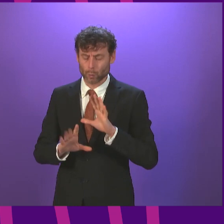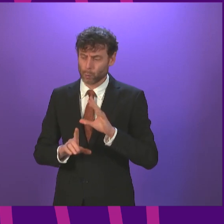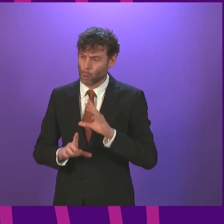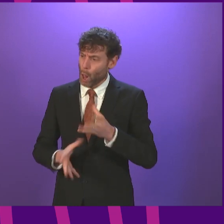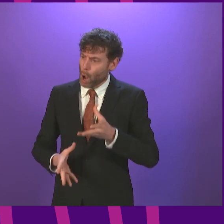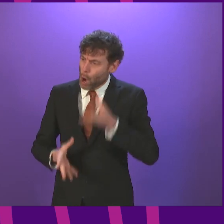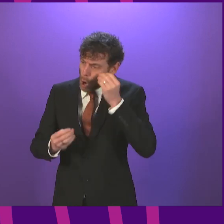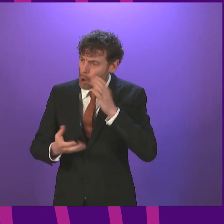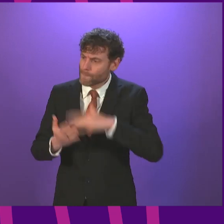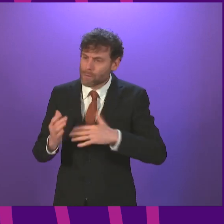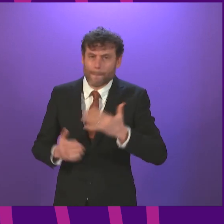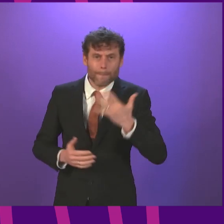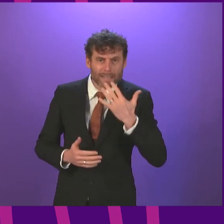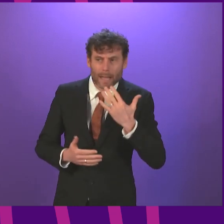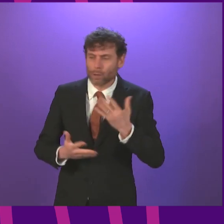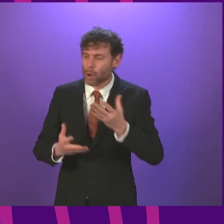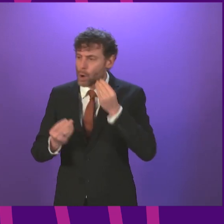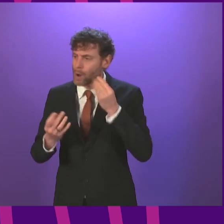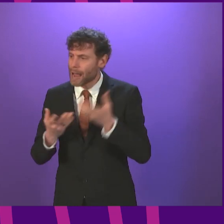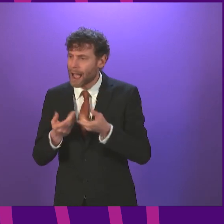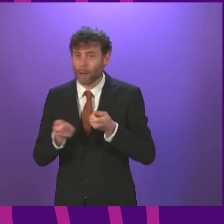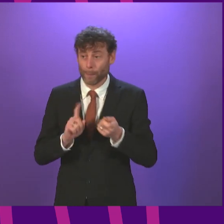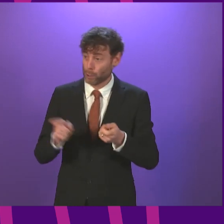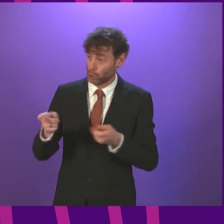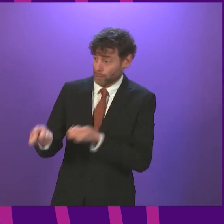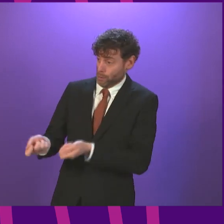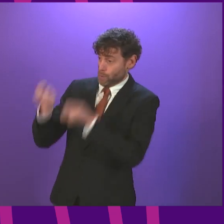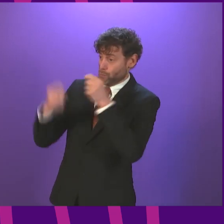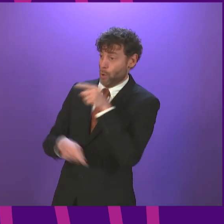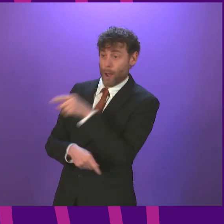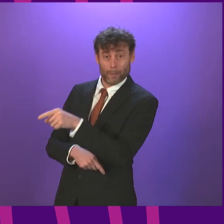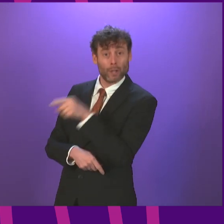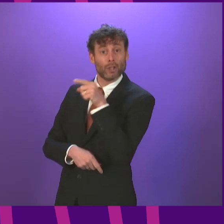The point that I think Ruth Davidson is making for me is that she is quoting from the legal